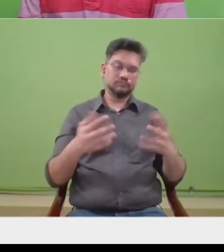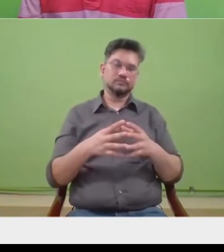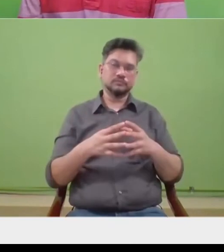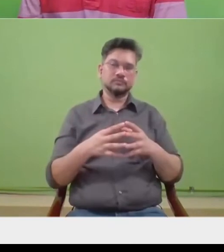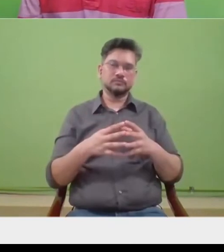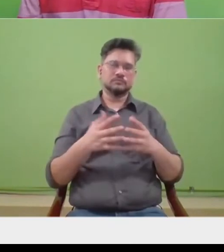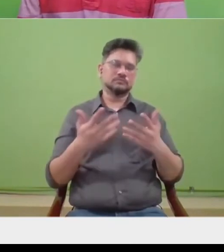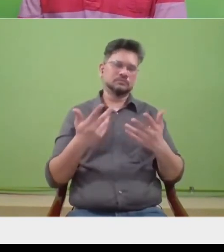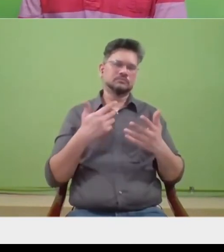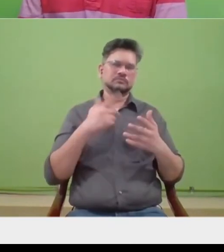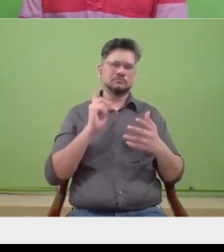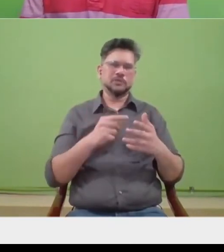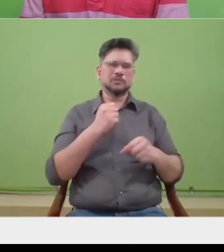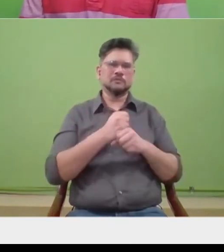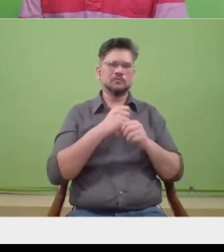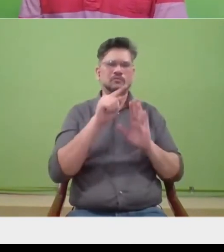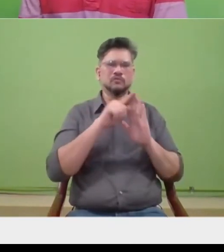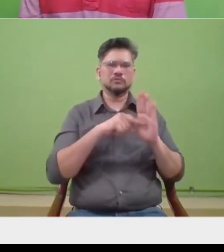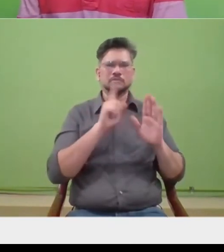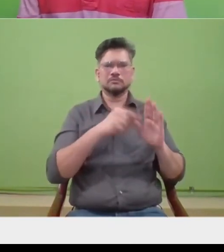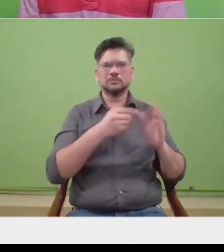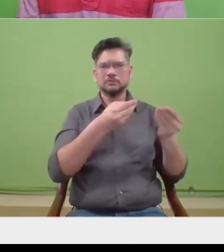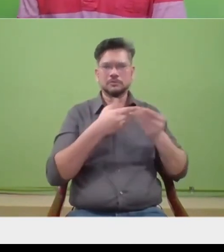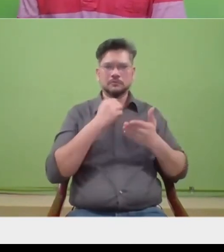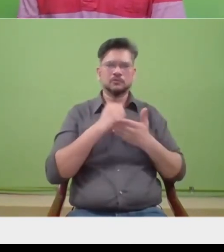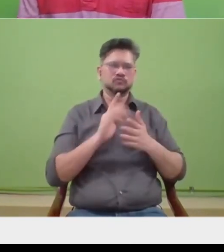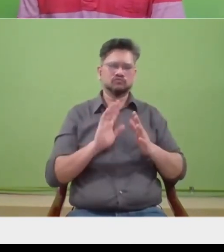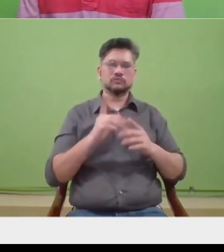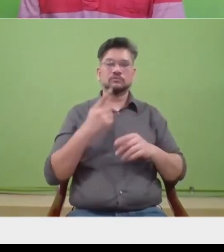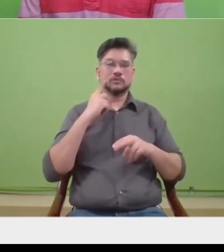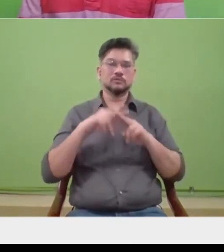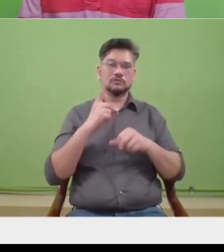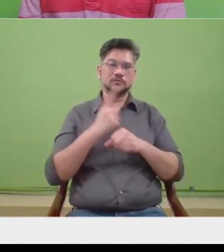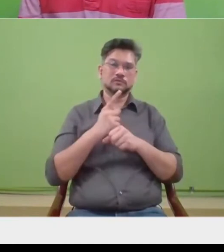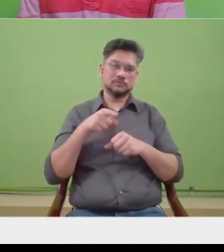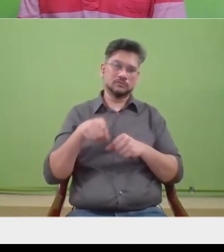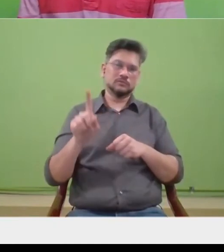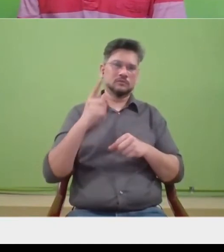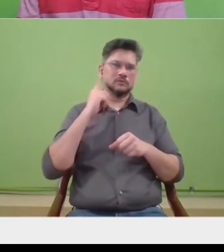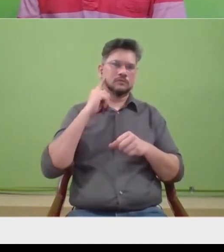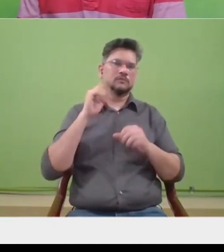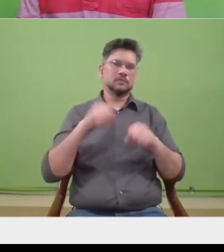for government policies but just a teacher who is aware of the technological development can adopt